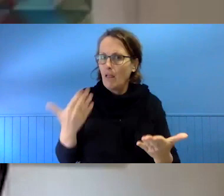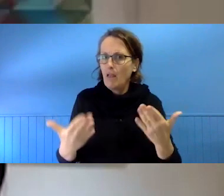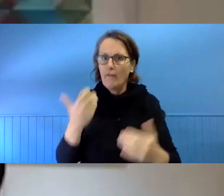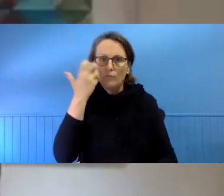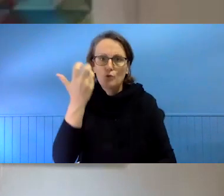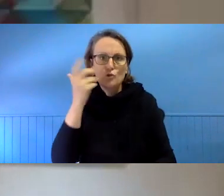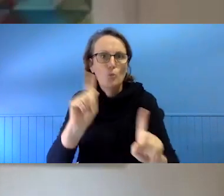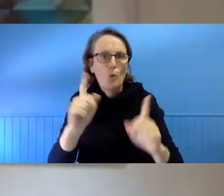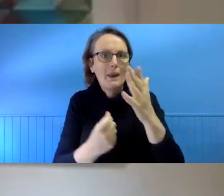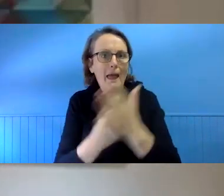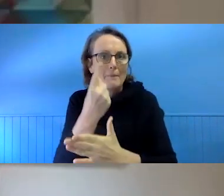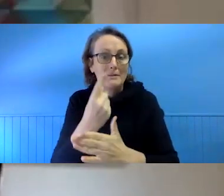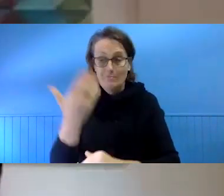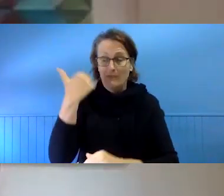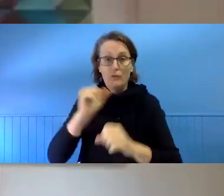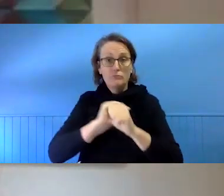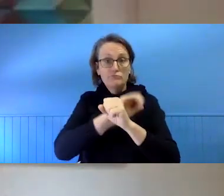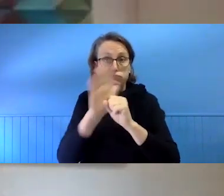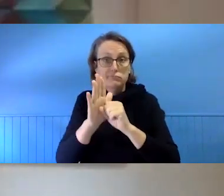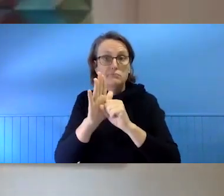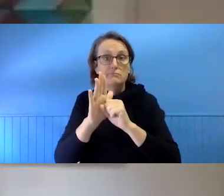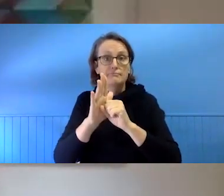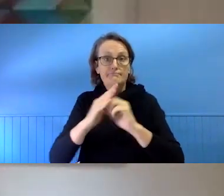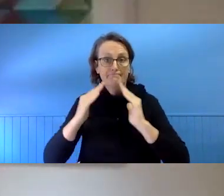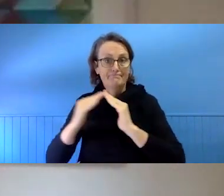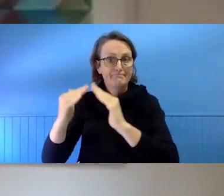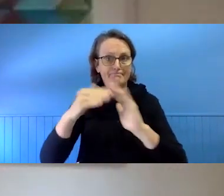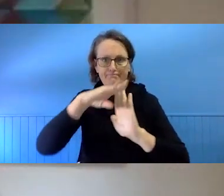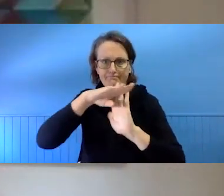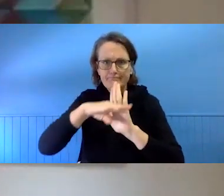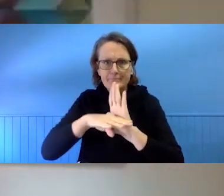moving to the initial crisis towards the future, our recovery, planning